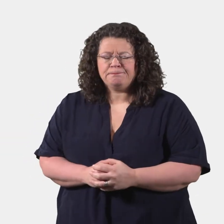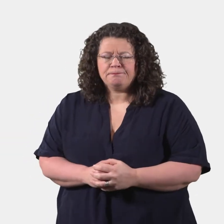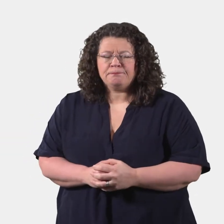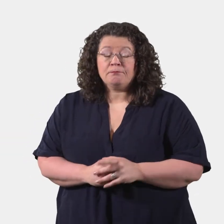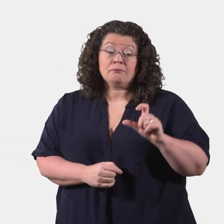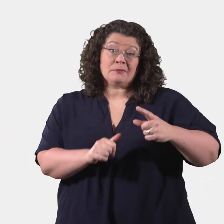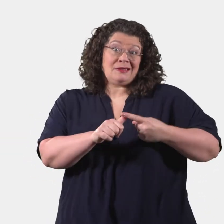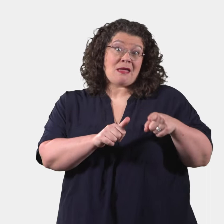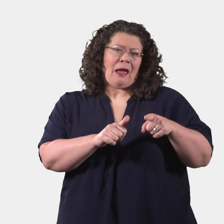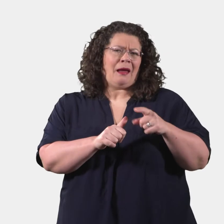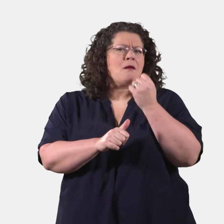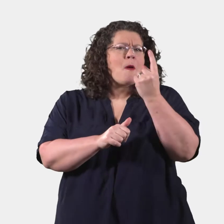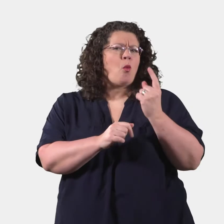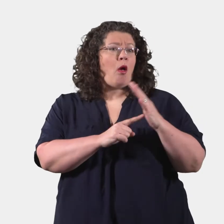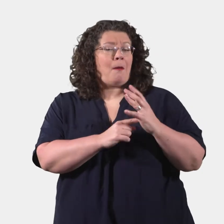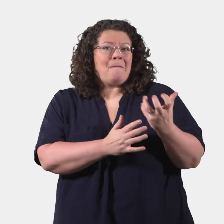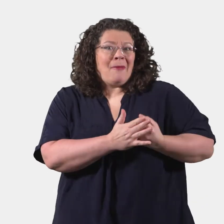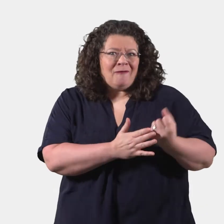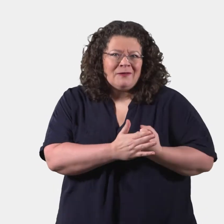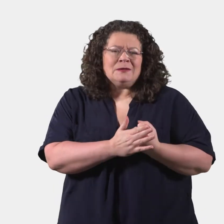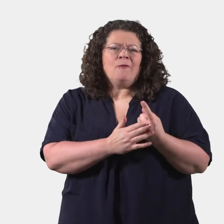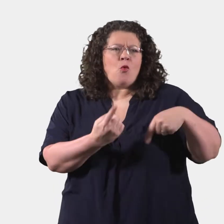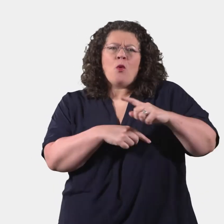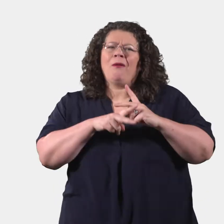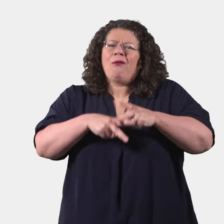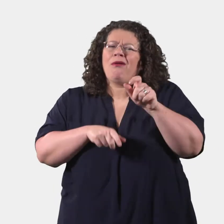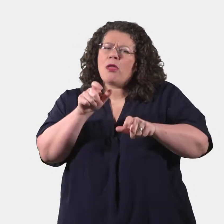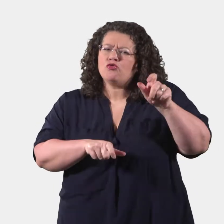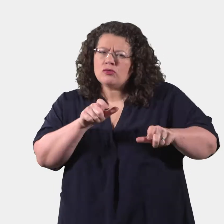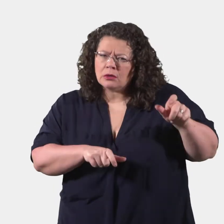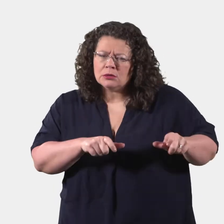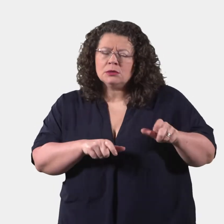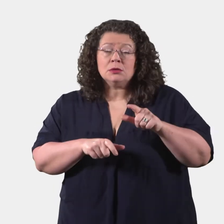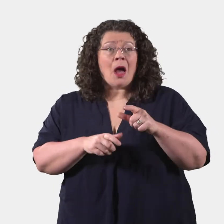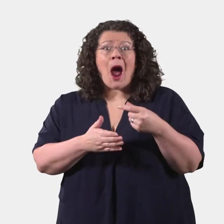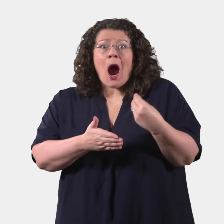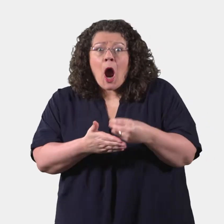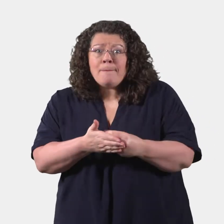It is the main benefit for carers and the amount is set by the UK government every year.